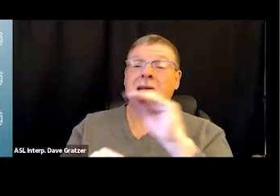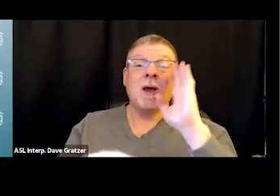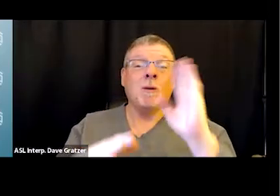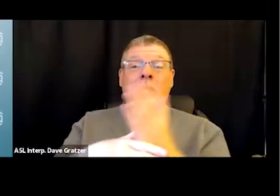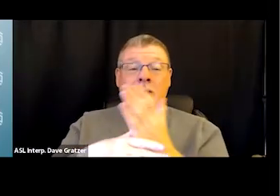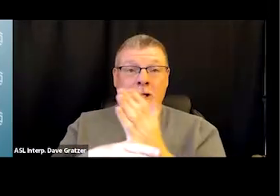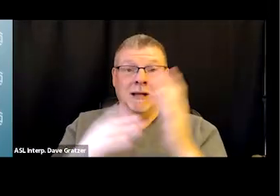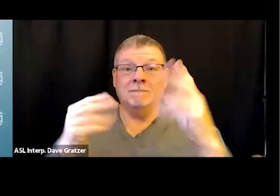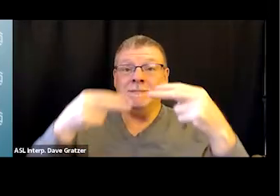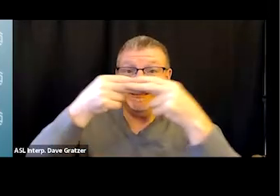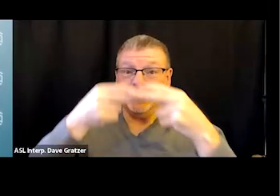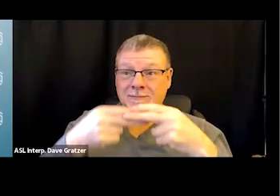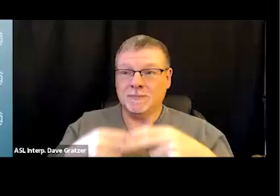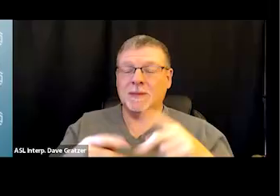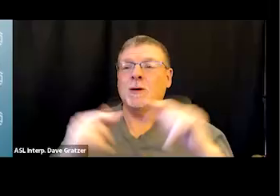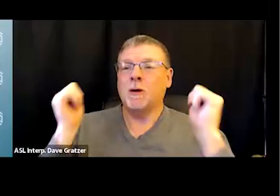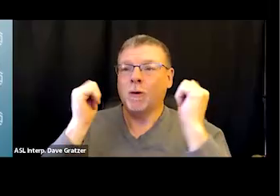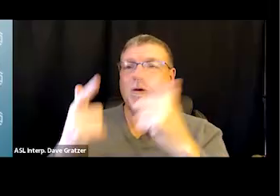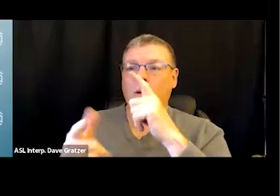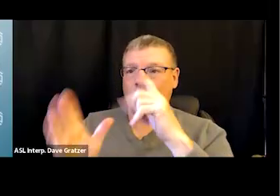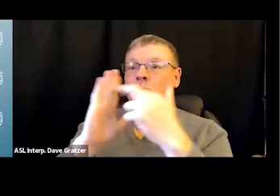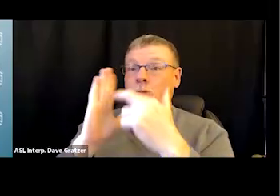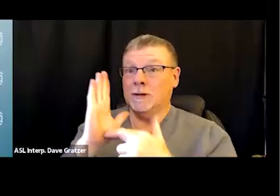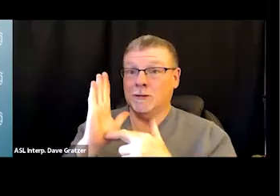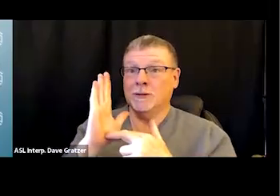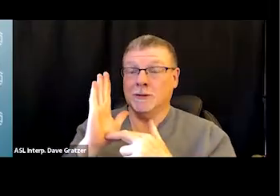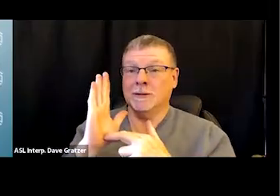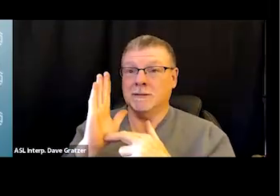from this webinar to everyone who has registered, uh, in the coming weeks.